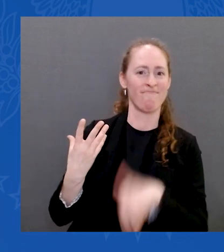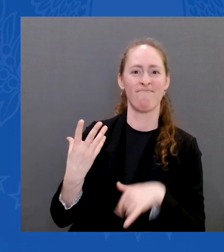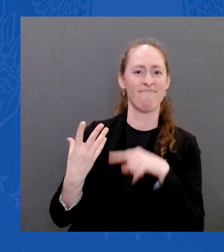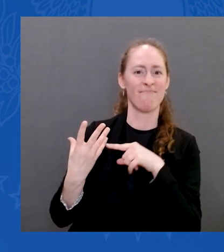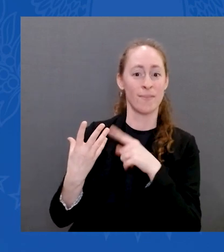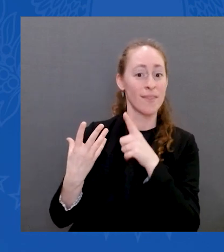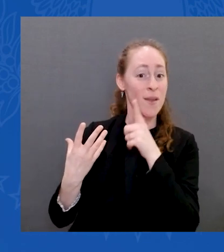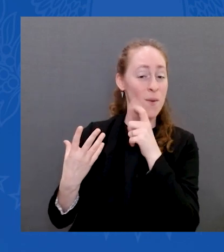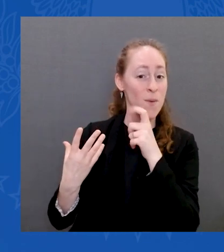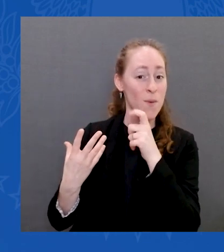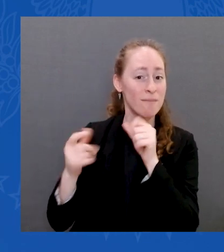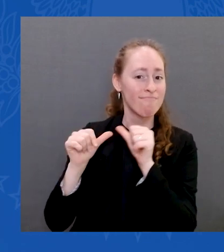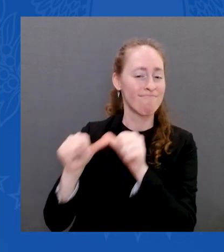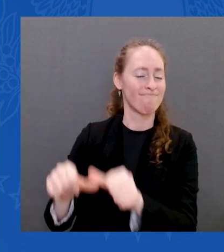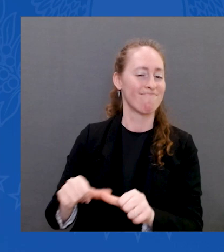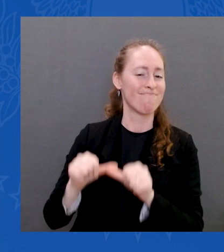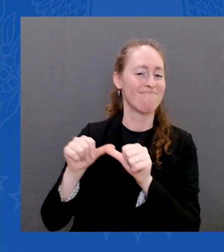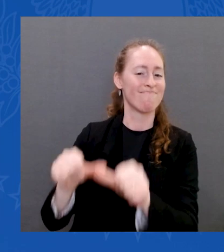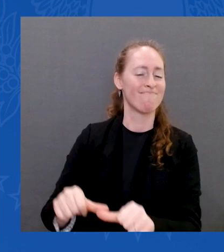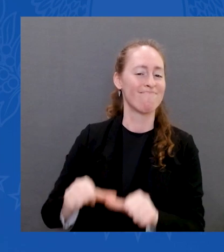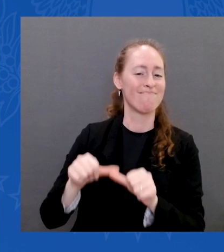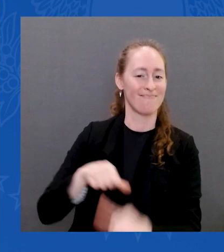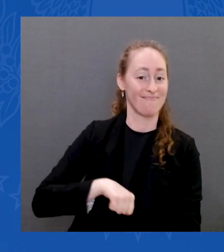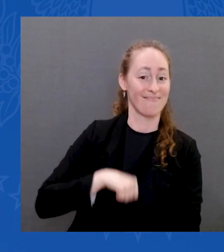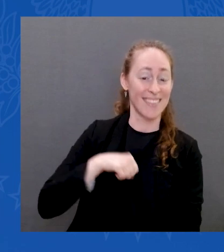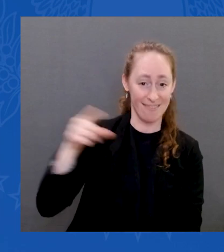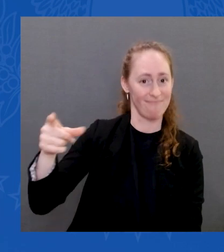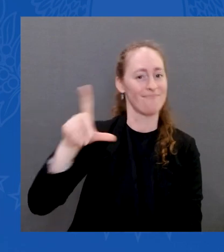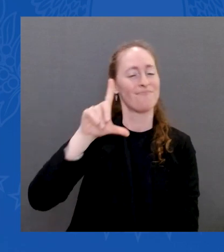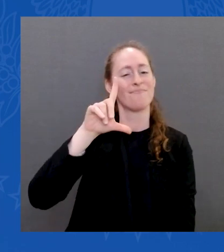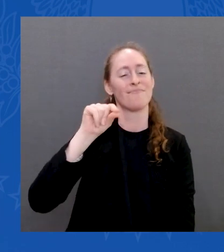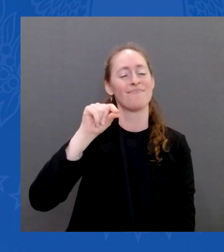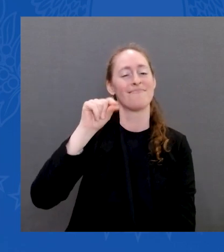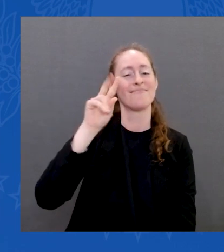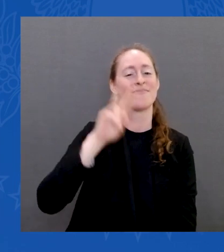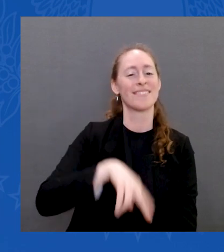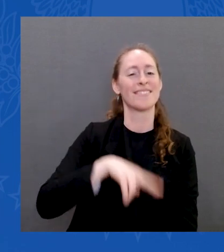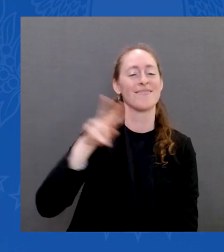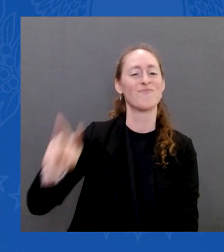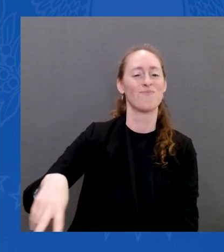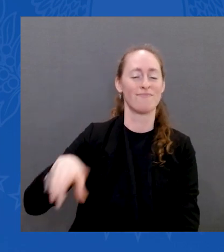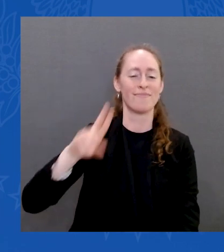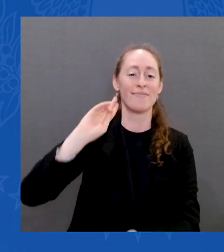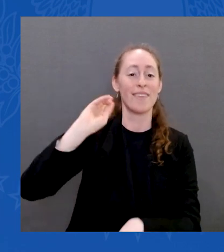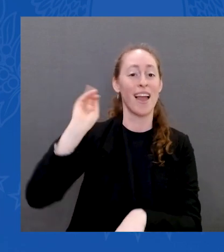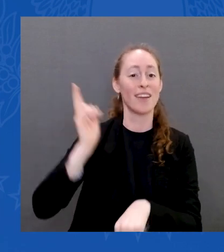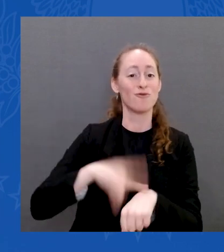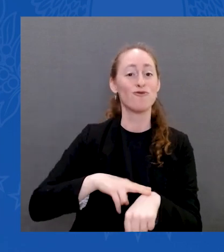the 2022 National Teacher of the Year, Kurt Russell.